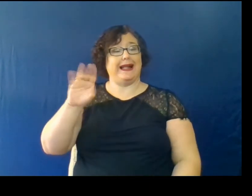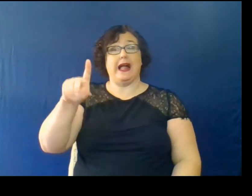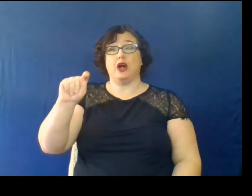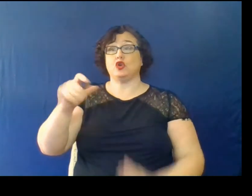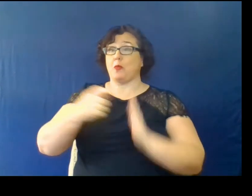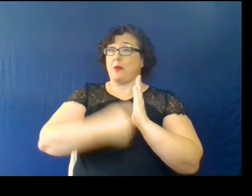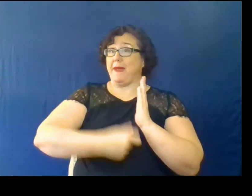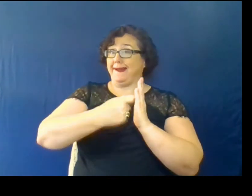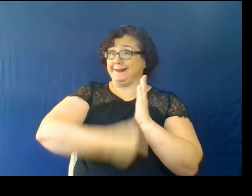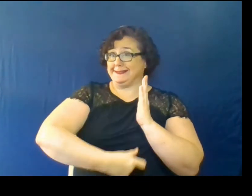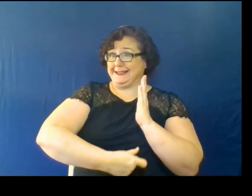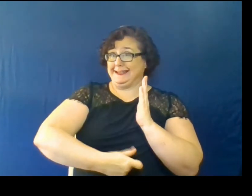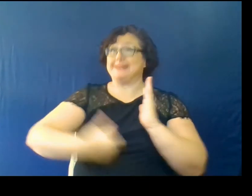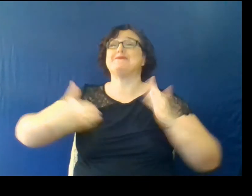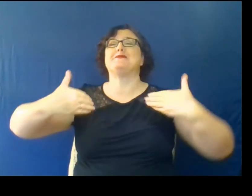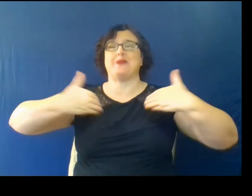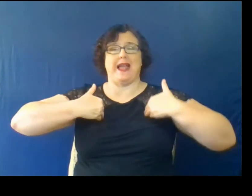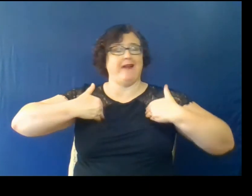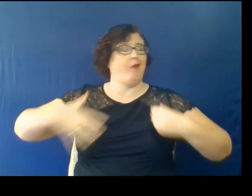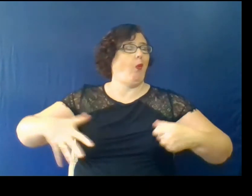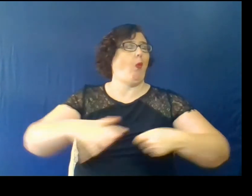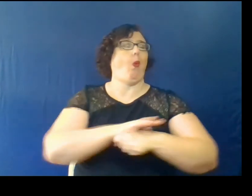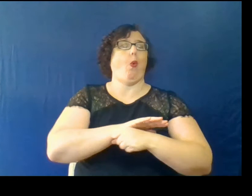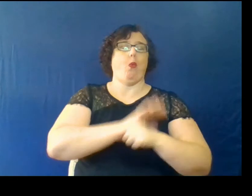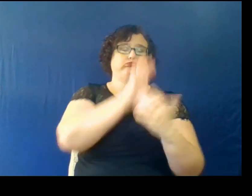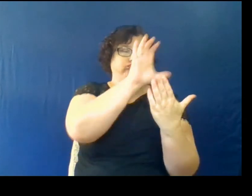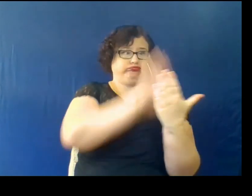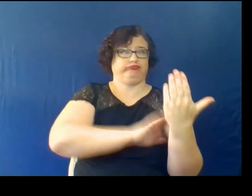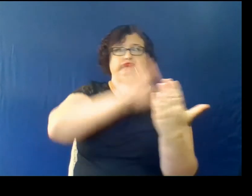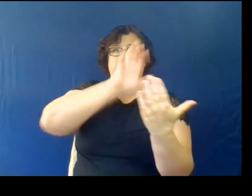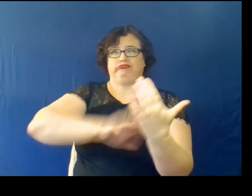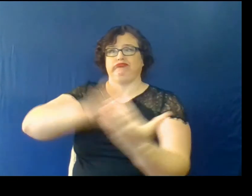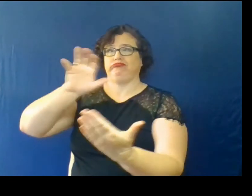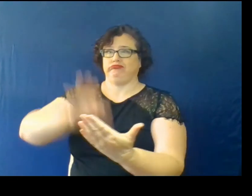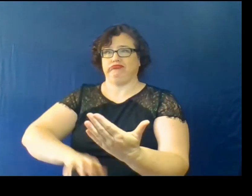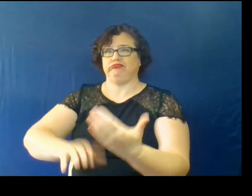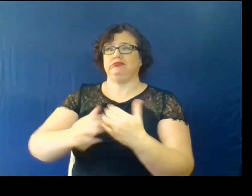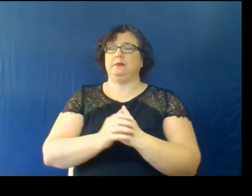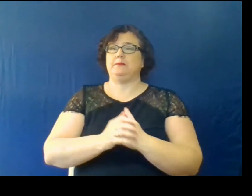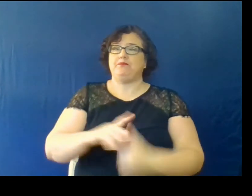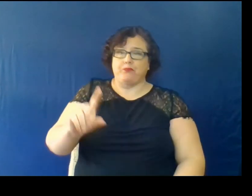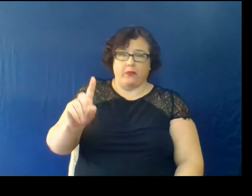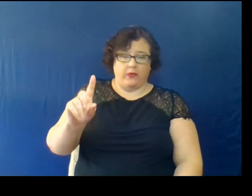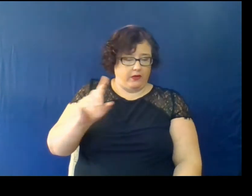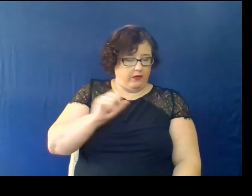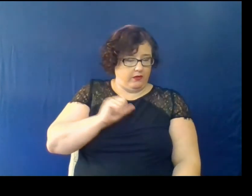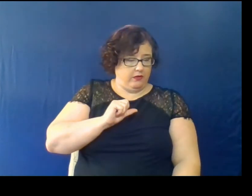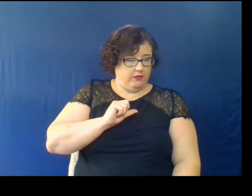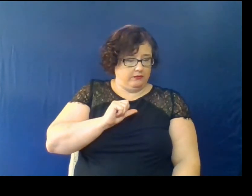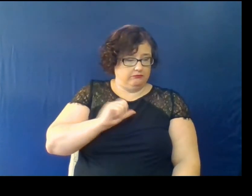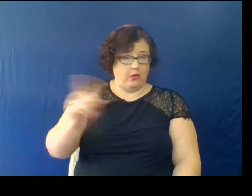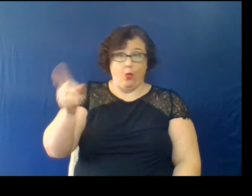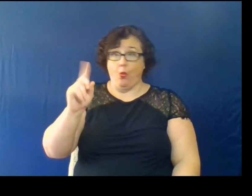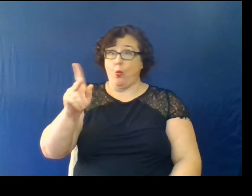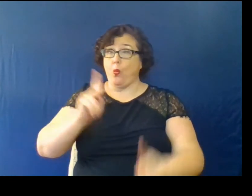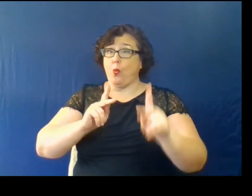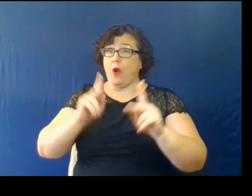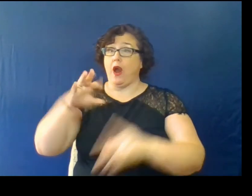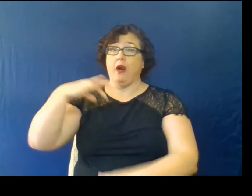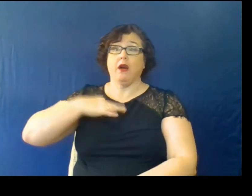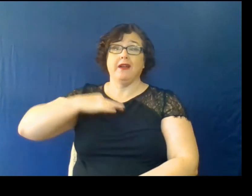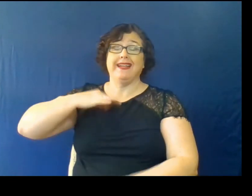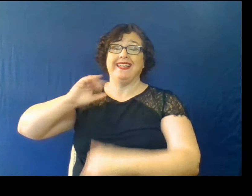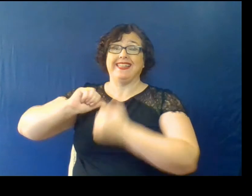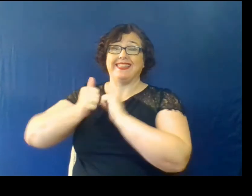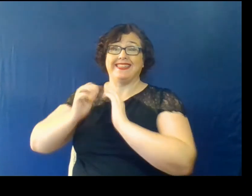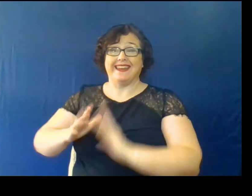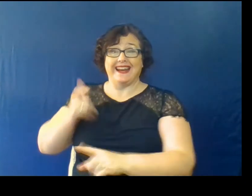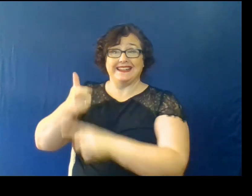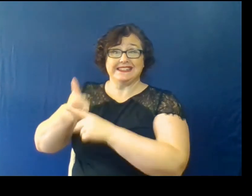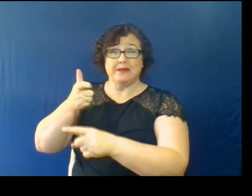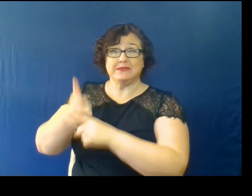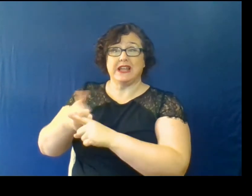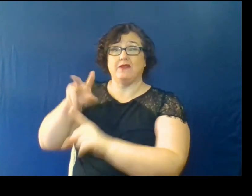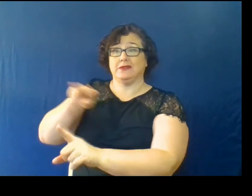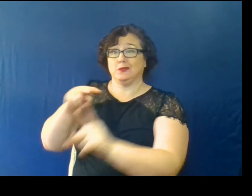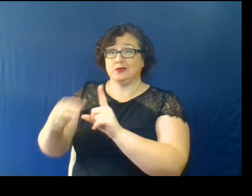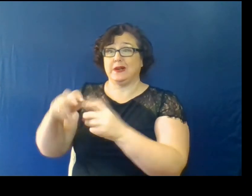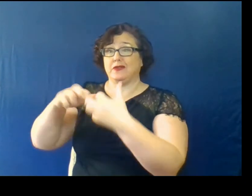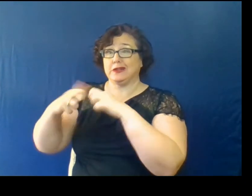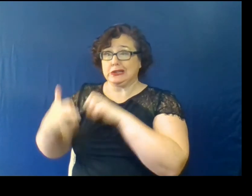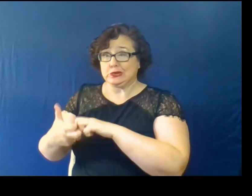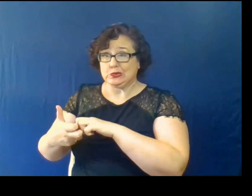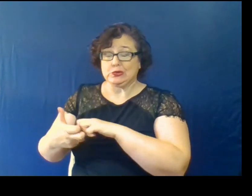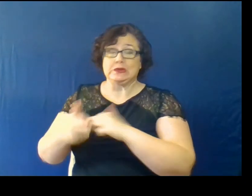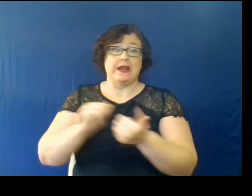gonna have a whole idea of where folks stand on issues and how people can be prepared to vote.